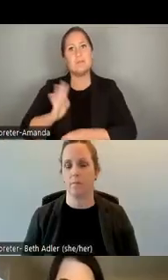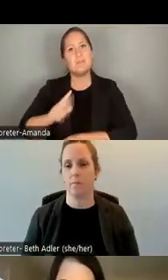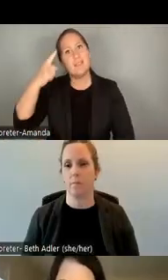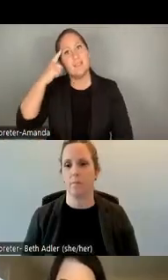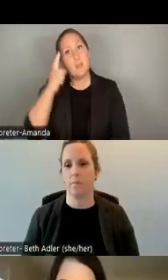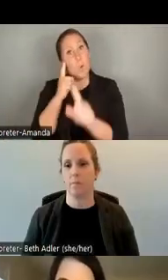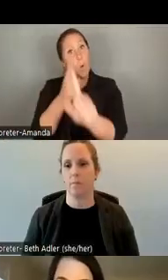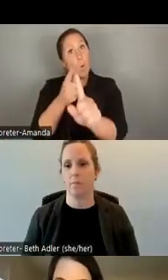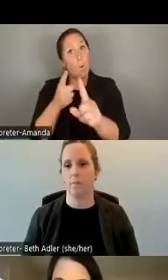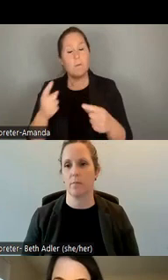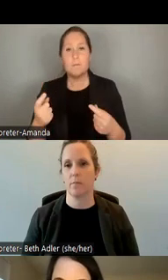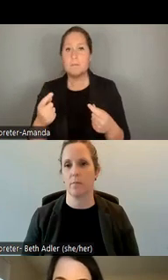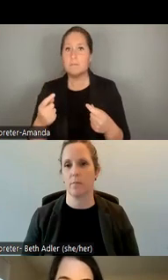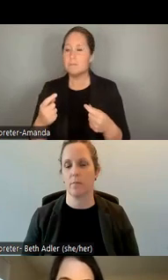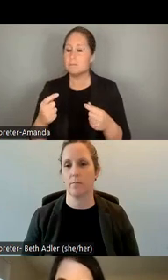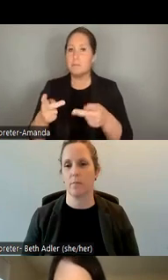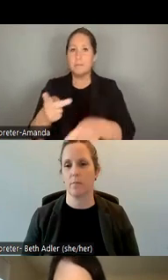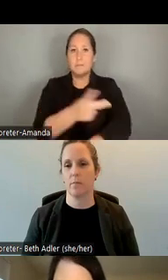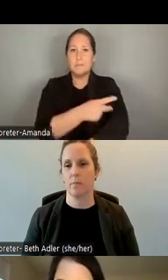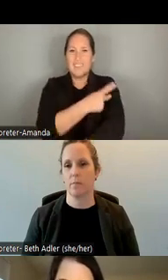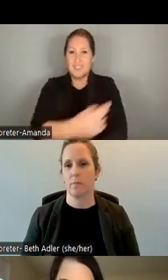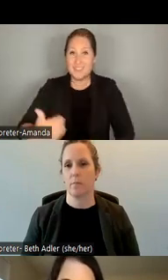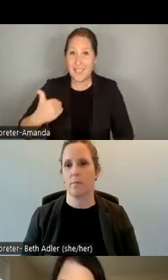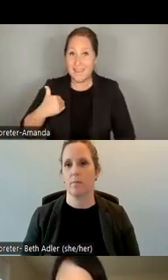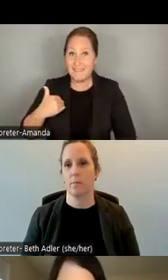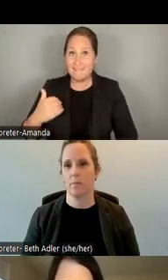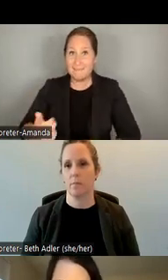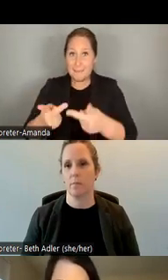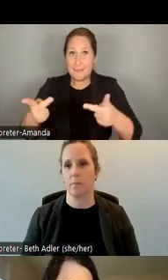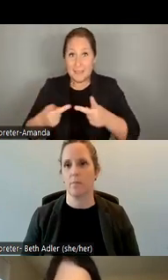my patients housed once they were housed their outcomes had improved they'd be thrilled we'd be